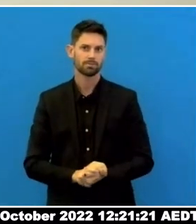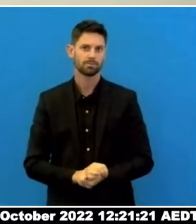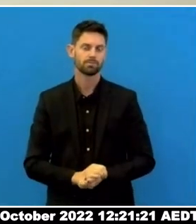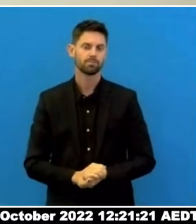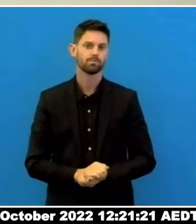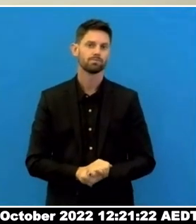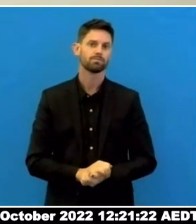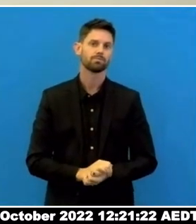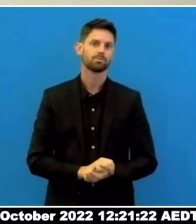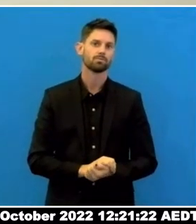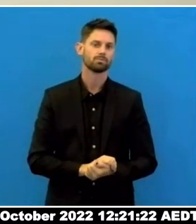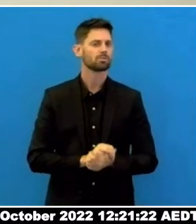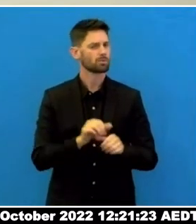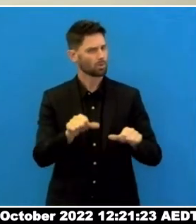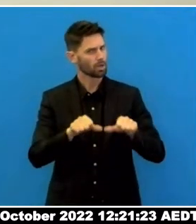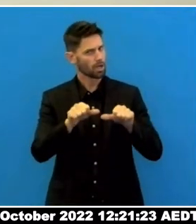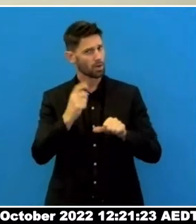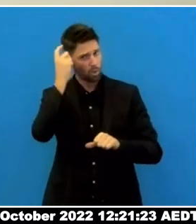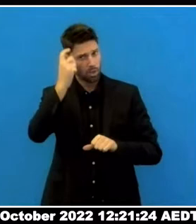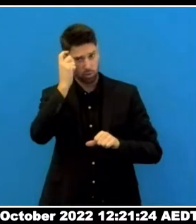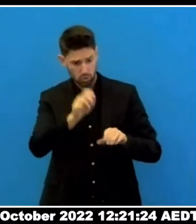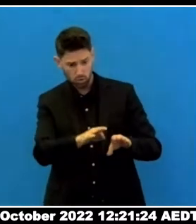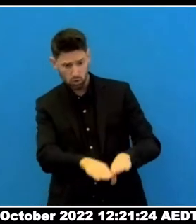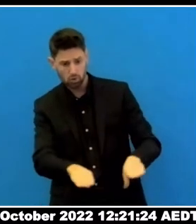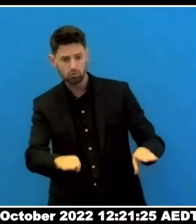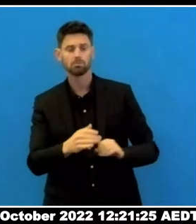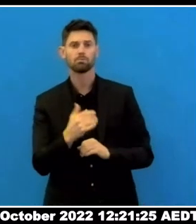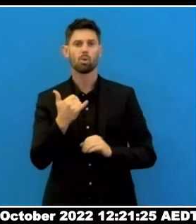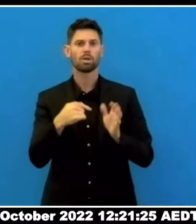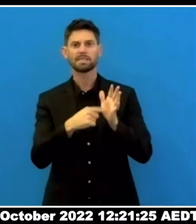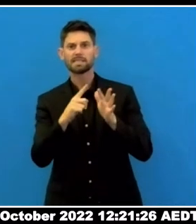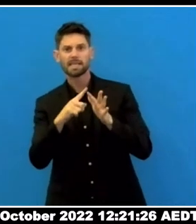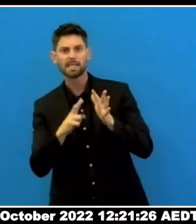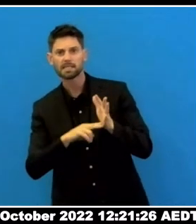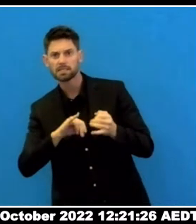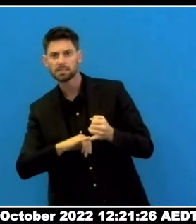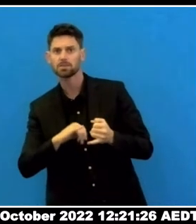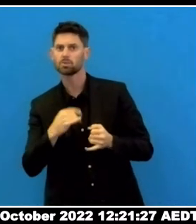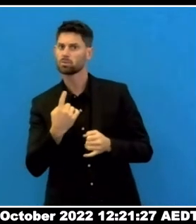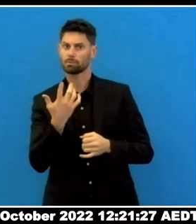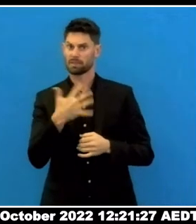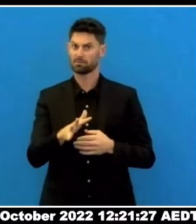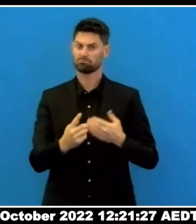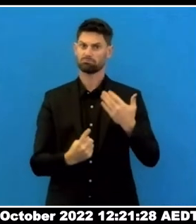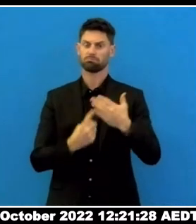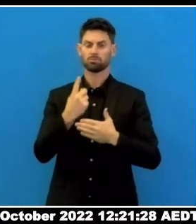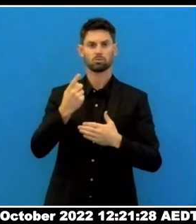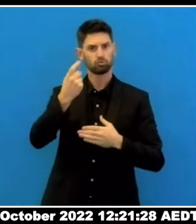who may experience trauma themselves, but also be quite young